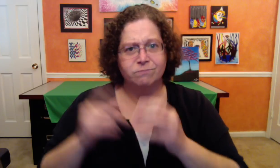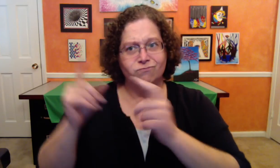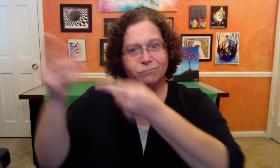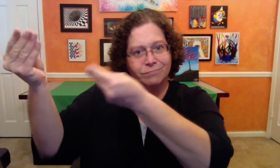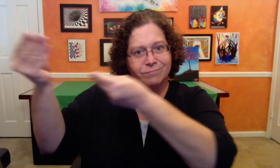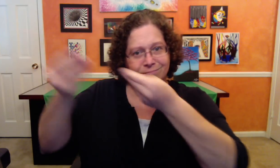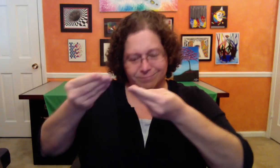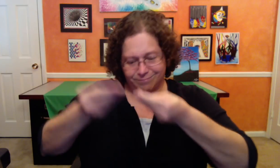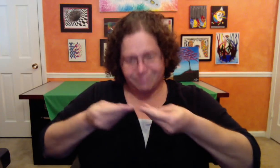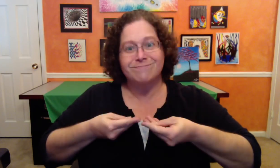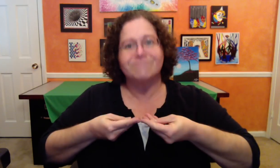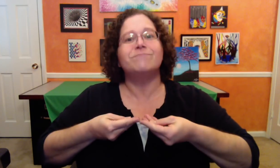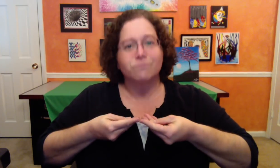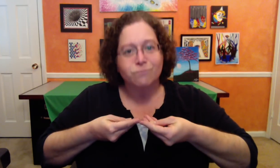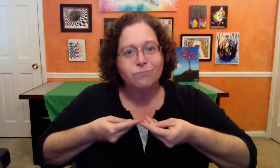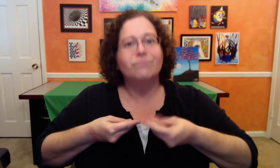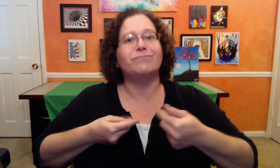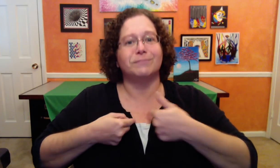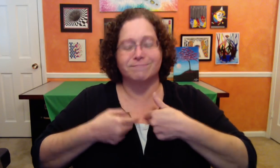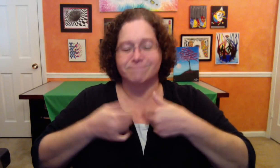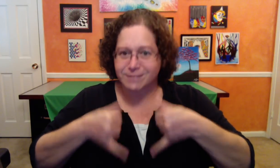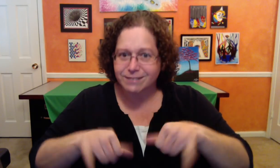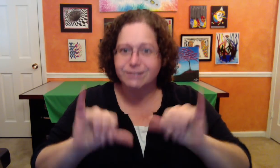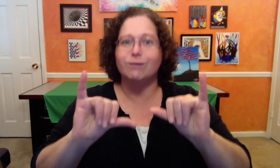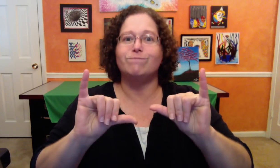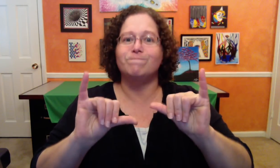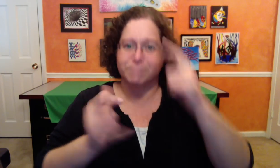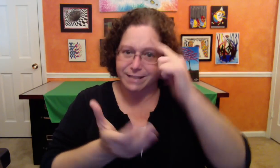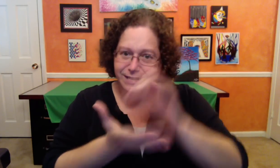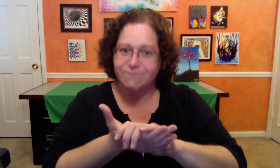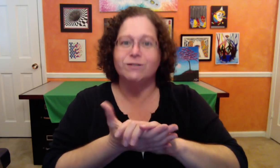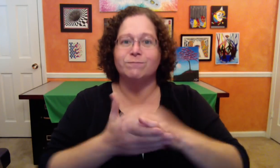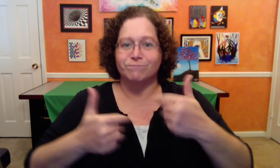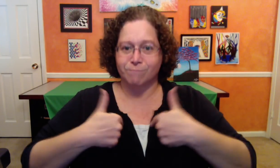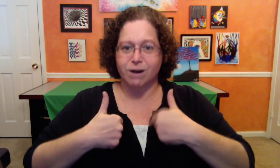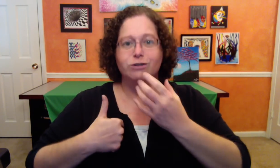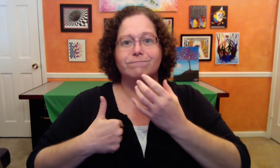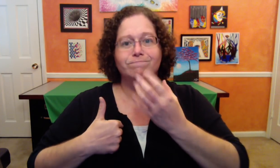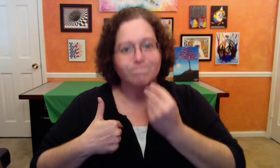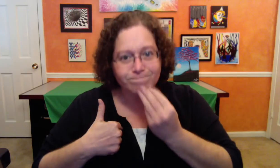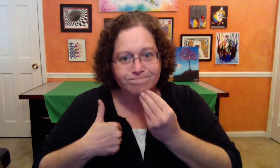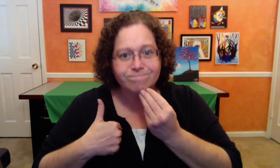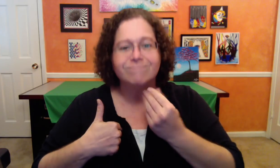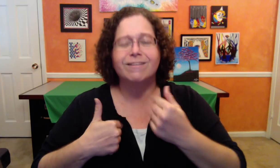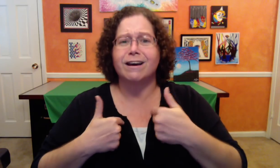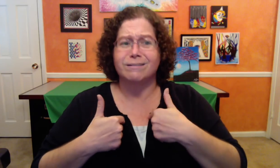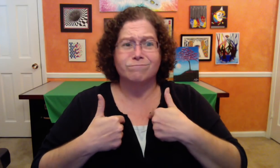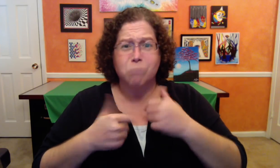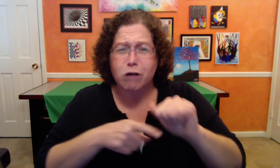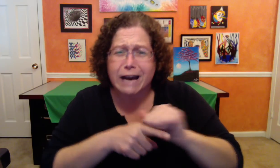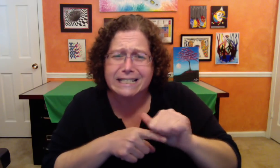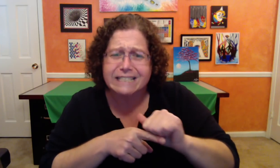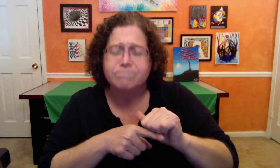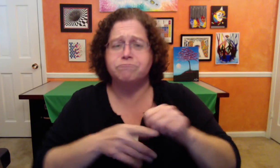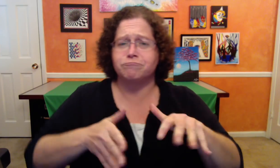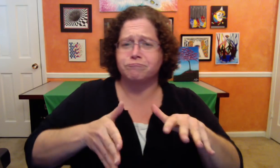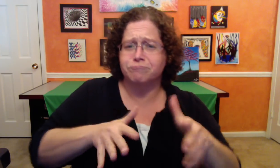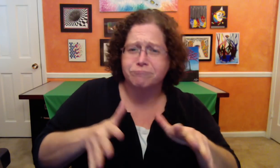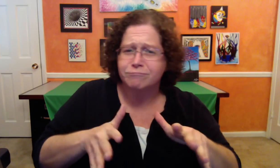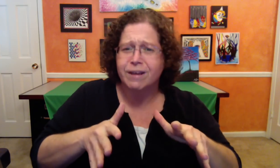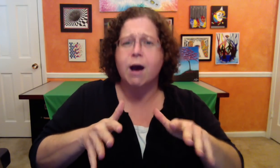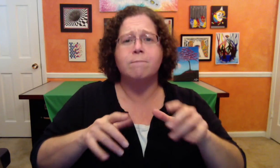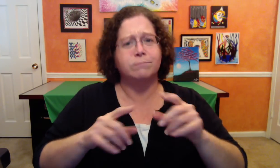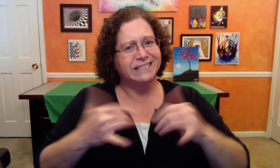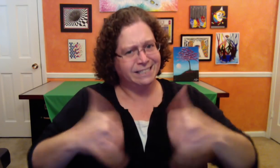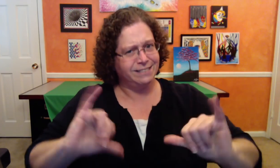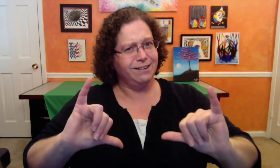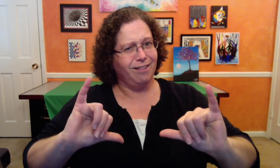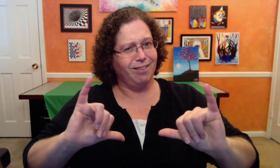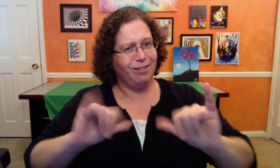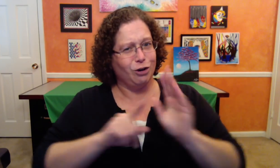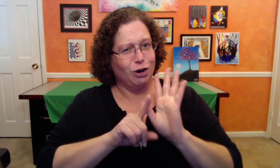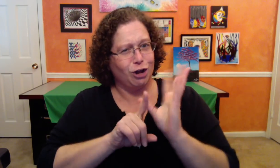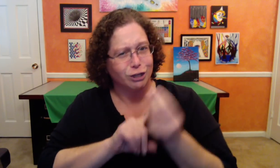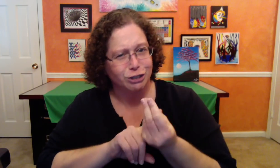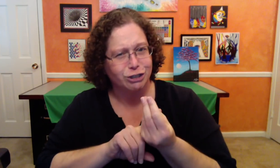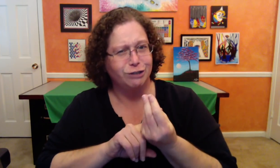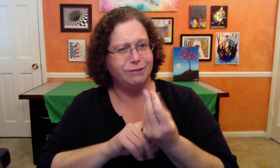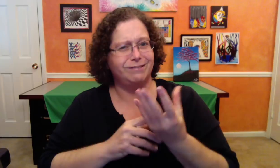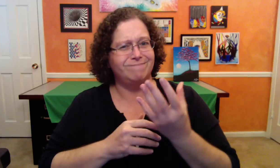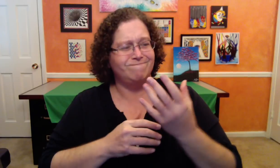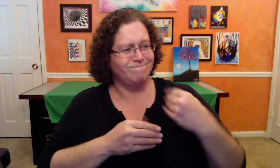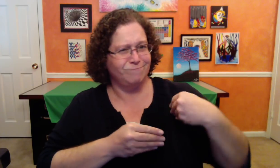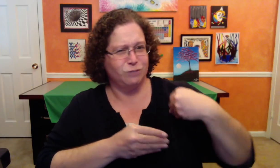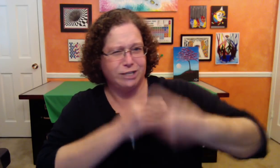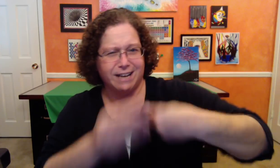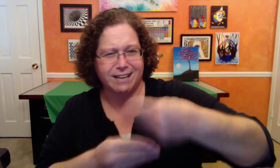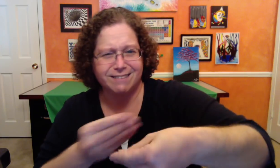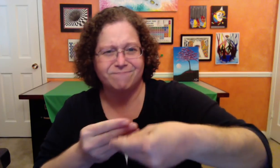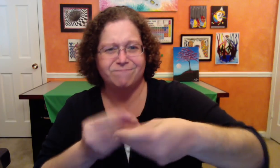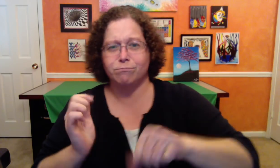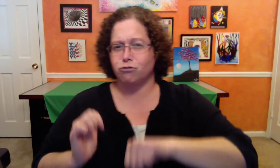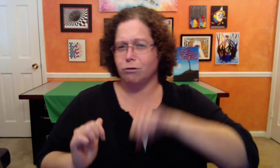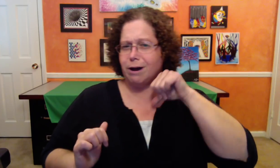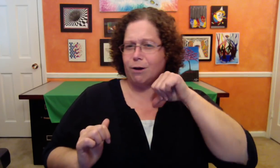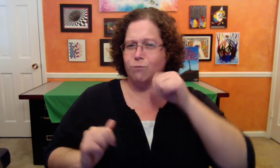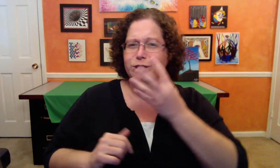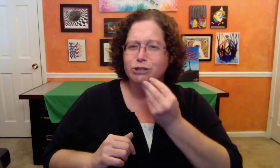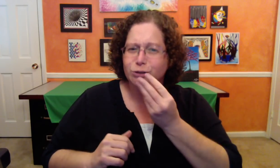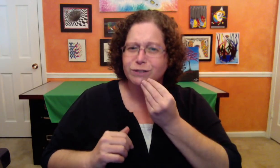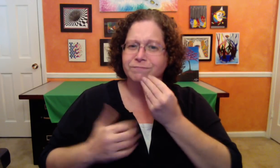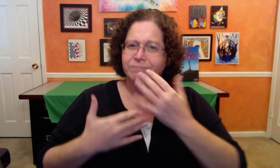My family had passed their religious values to me. I am Jewish, not exactly observant, but still proud of being one as culturally Jewish.